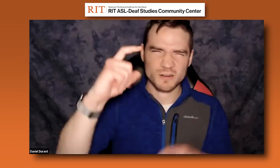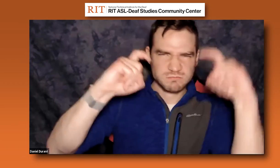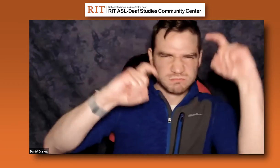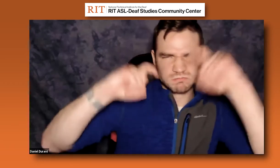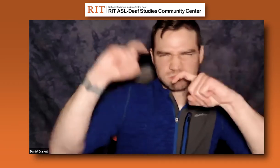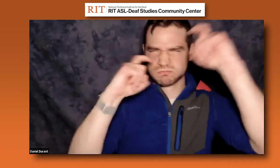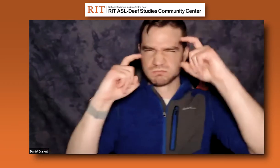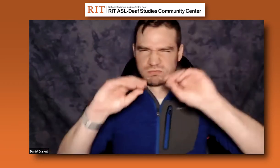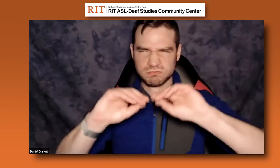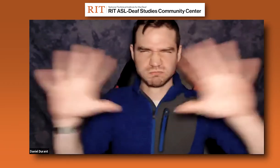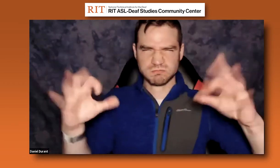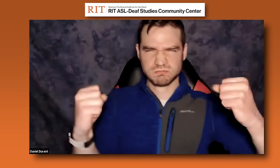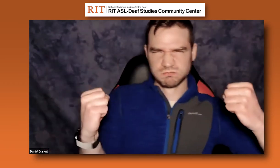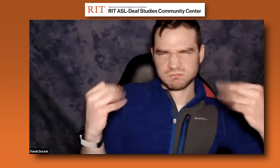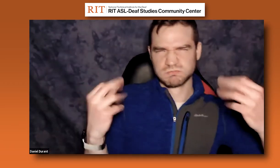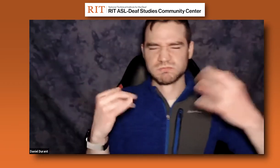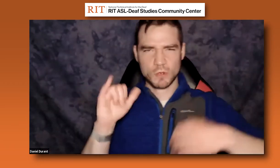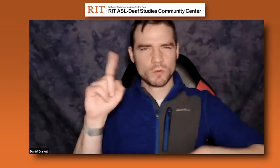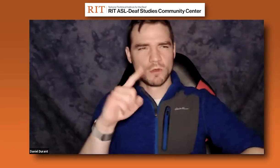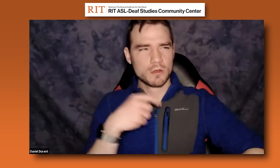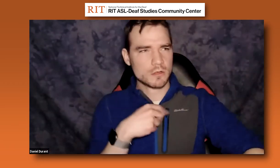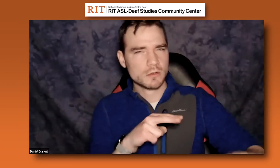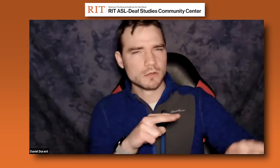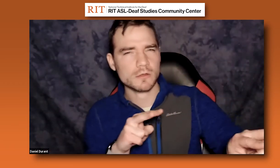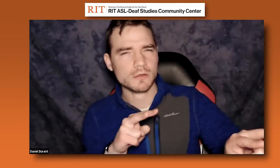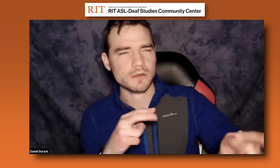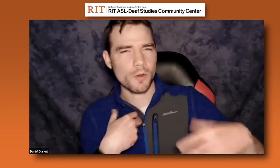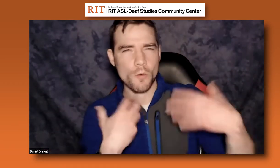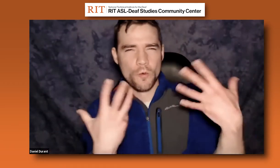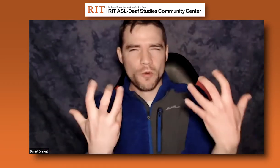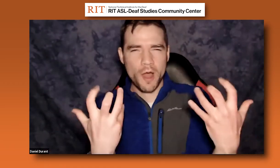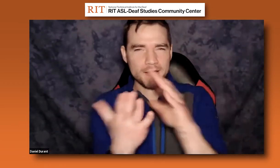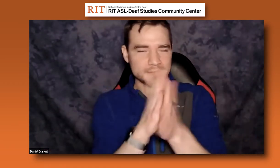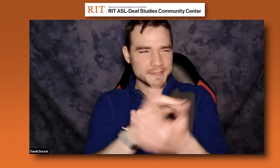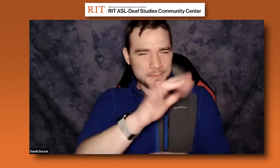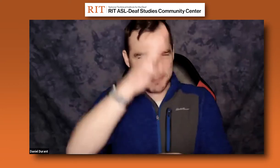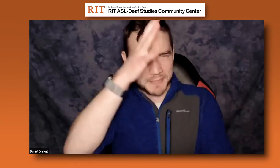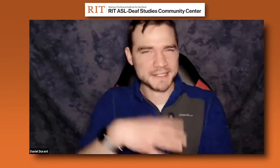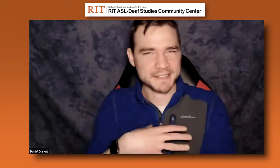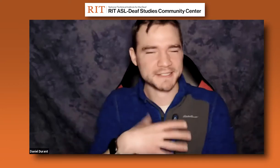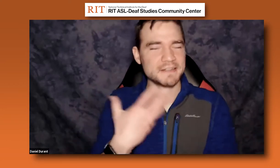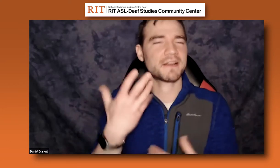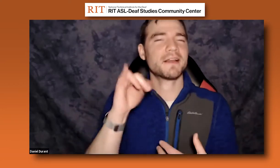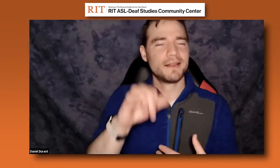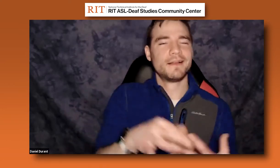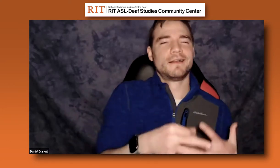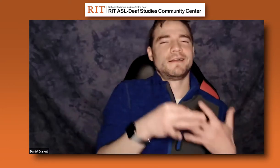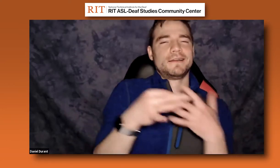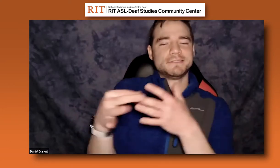And you can see his expression and the way that he signs. When I watched that, I wanted to be him,